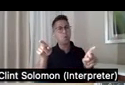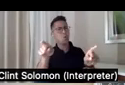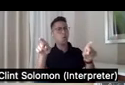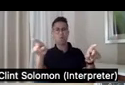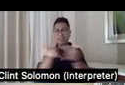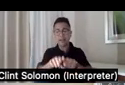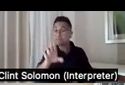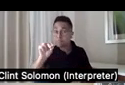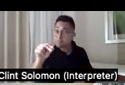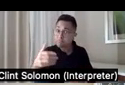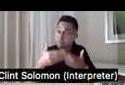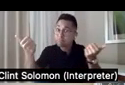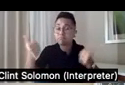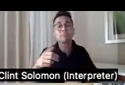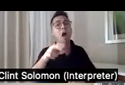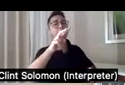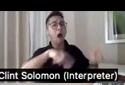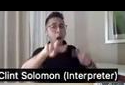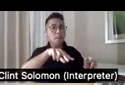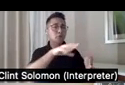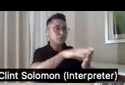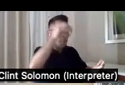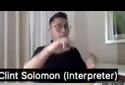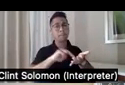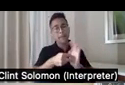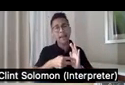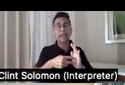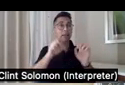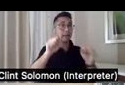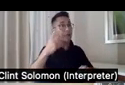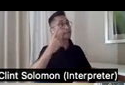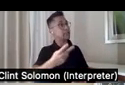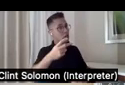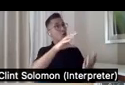learning could be learning through observation visually or auditorily